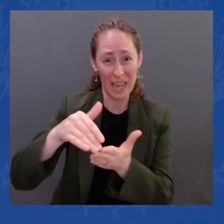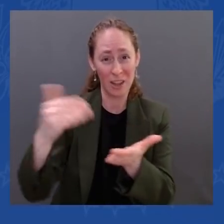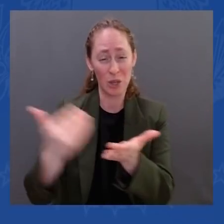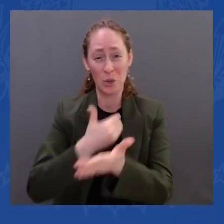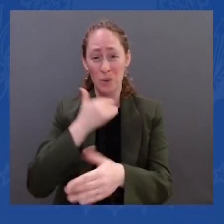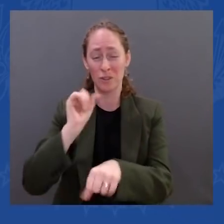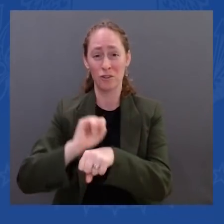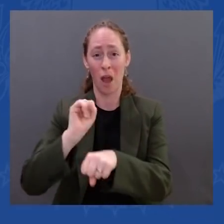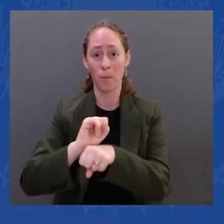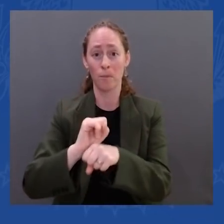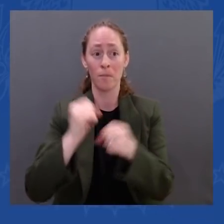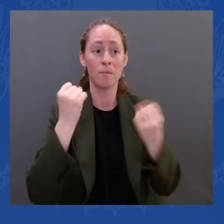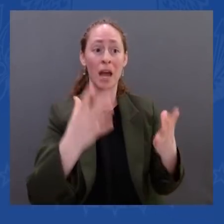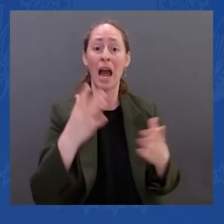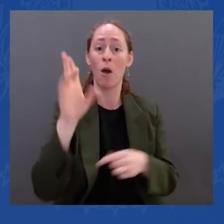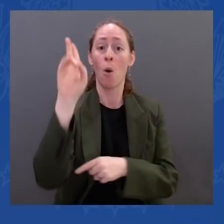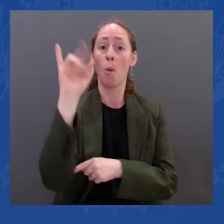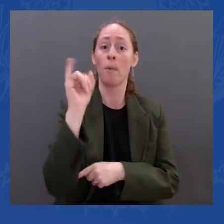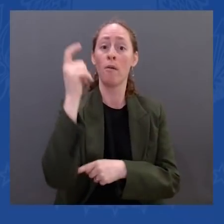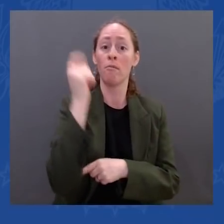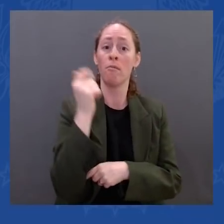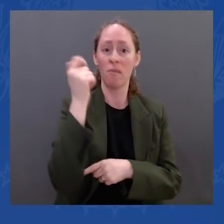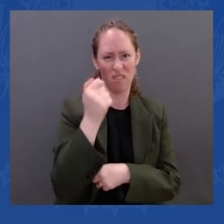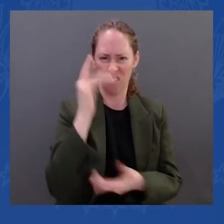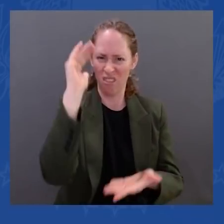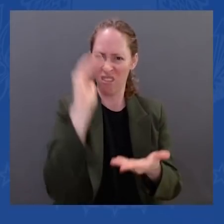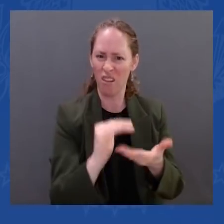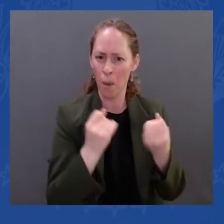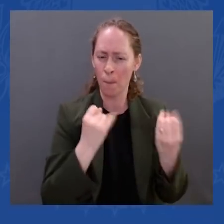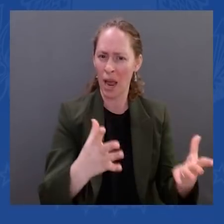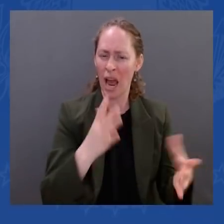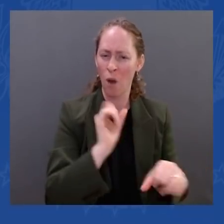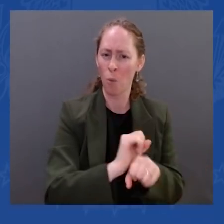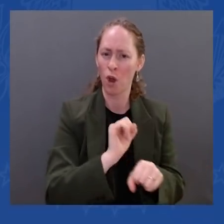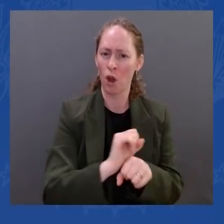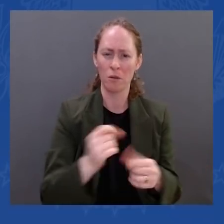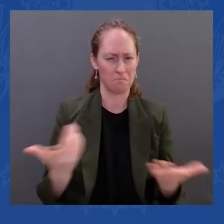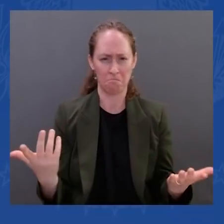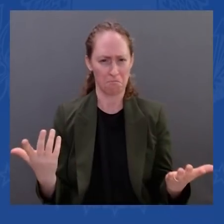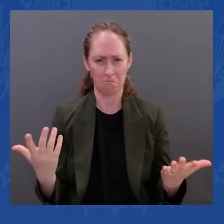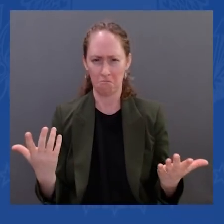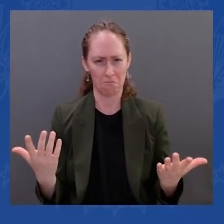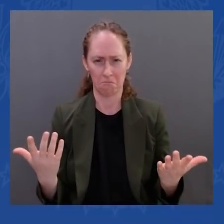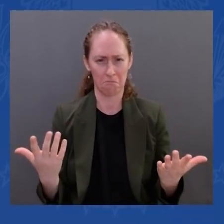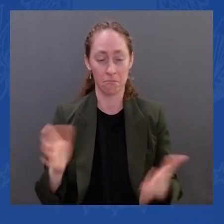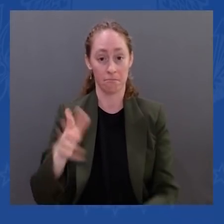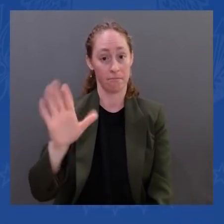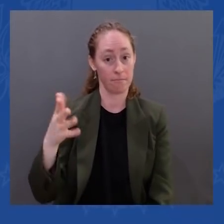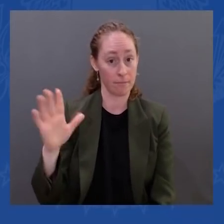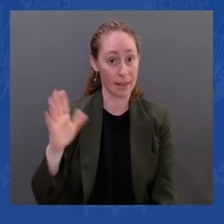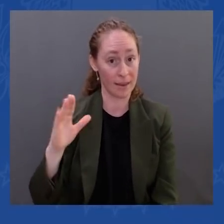Imagine where we'd be with Putin's tax and the war in Ukraine had we not made that enormous progress.